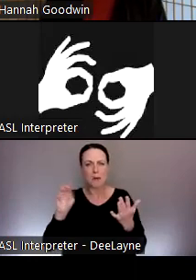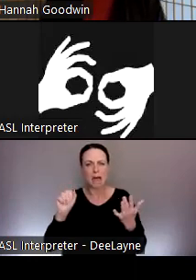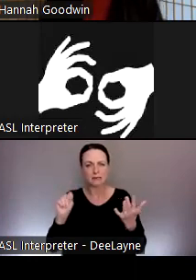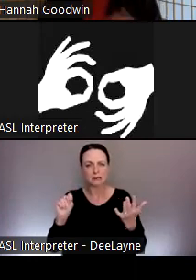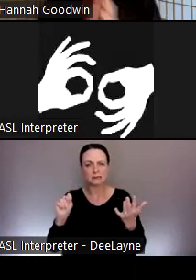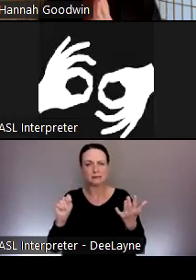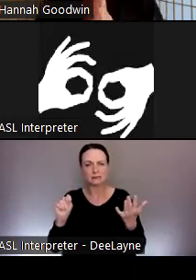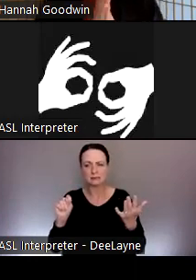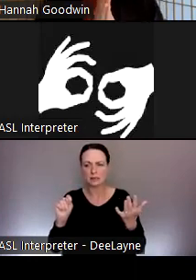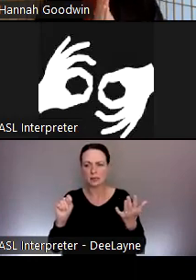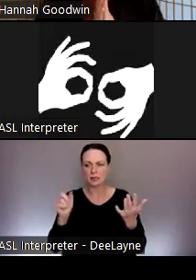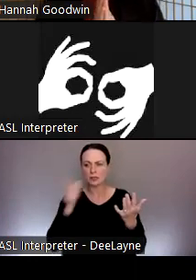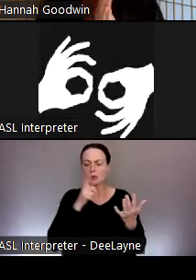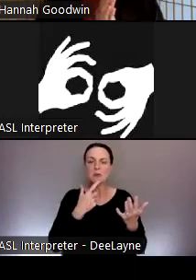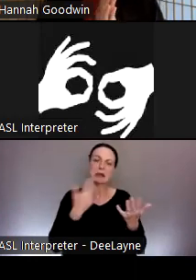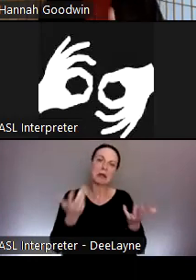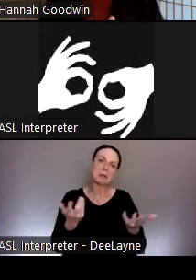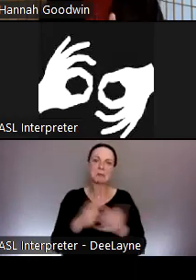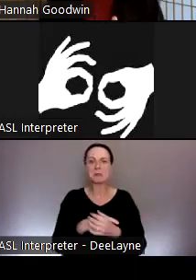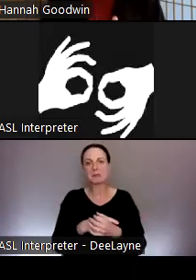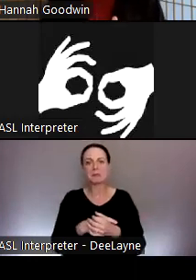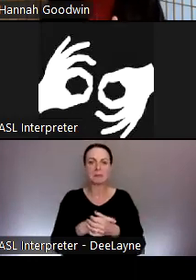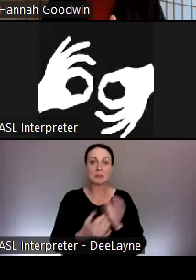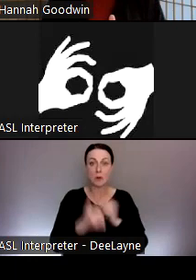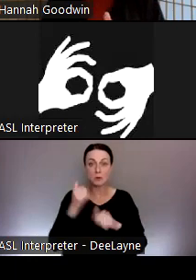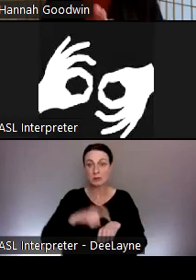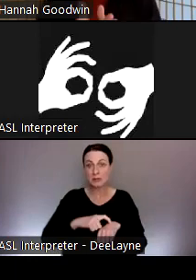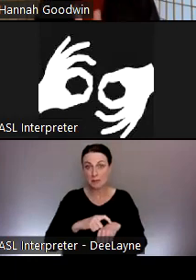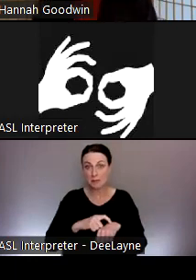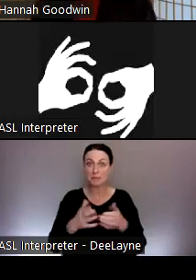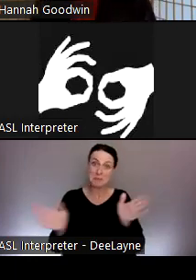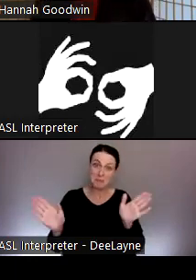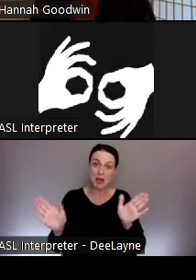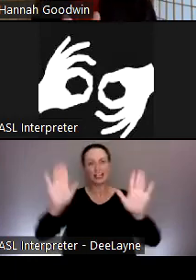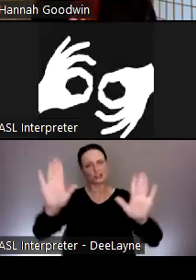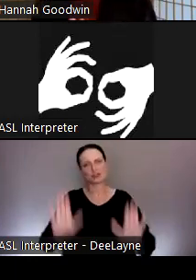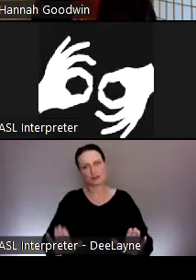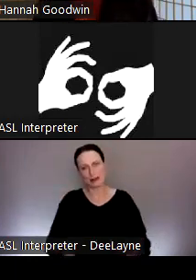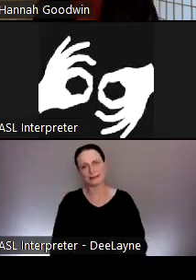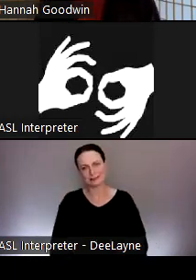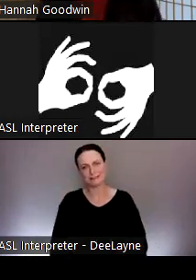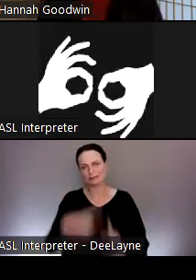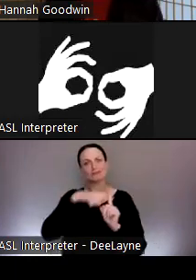So I'll say generally, that's great. That is a plus.